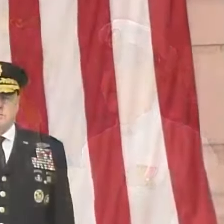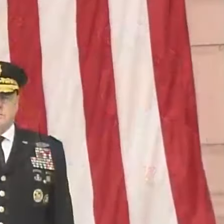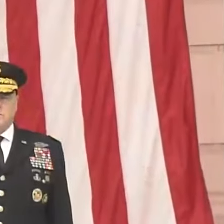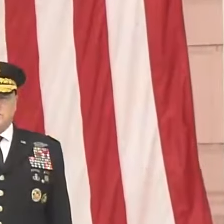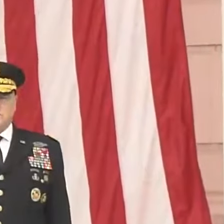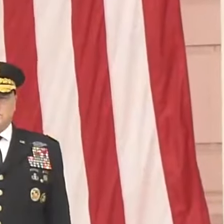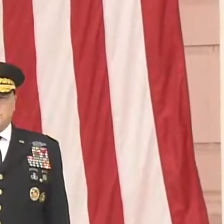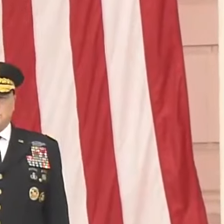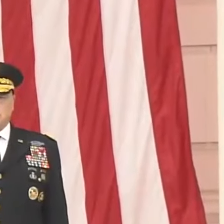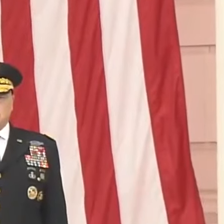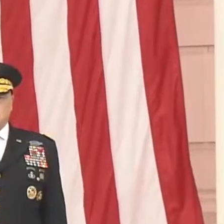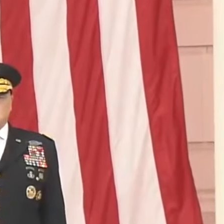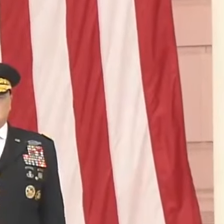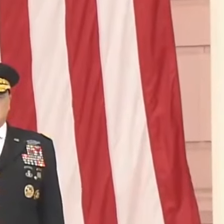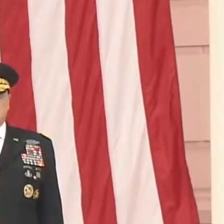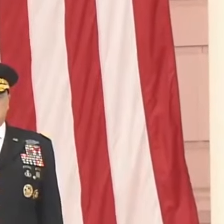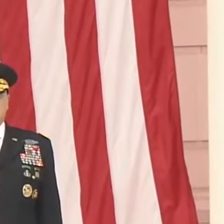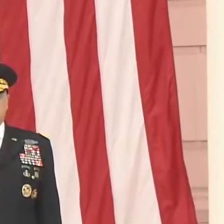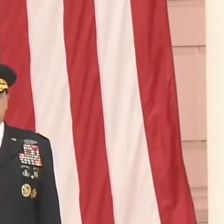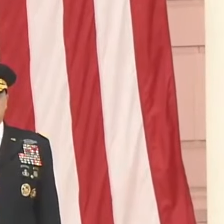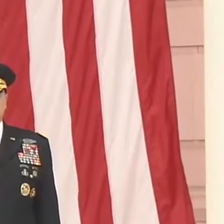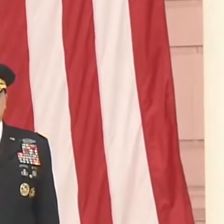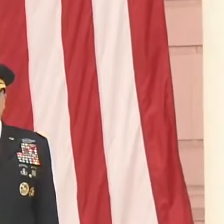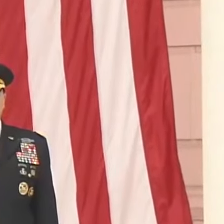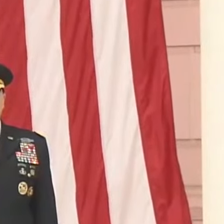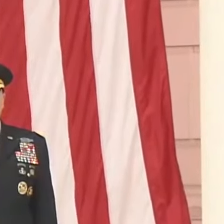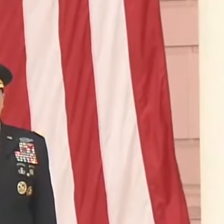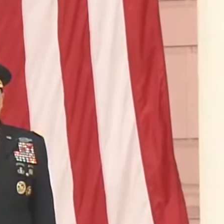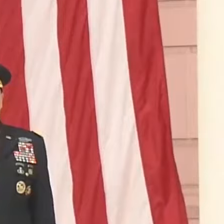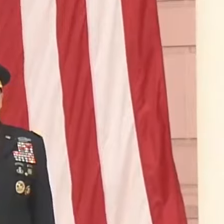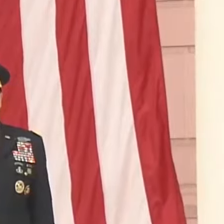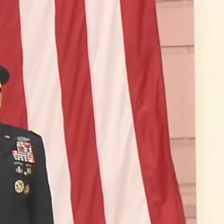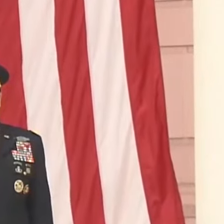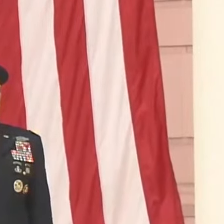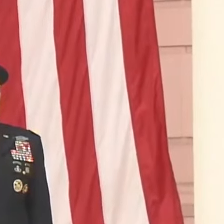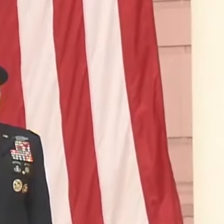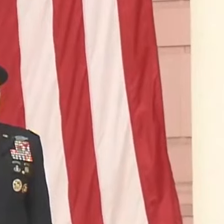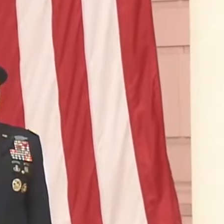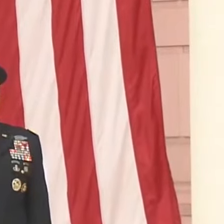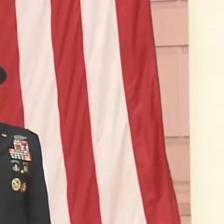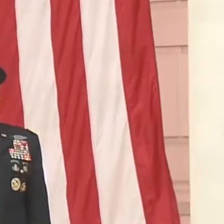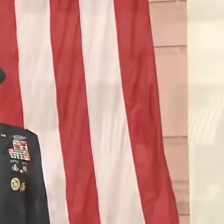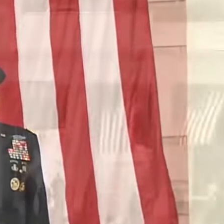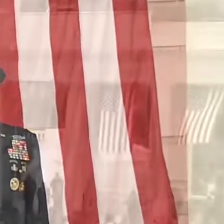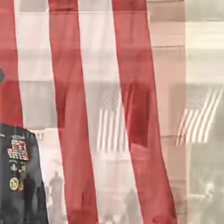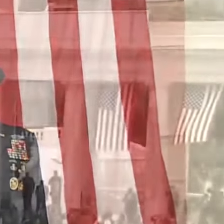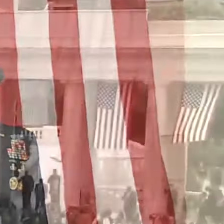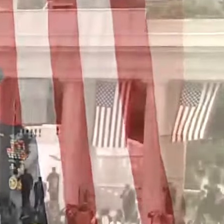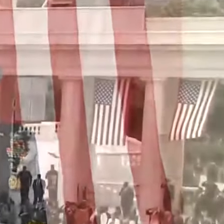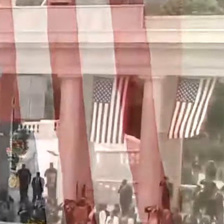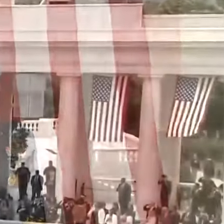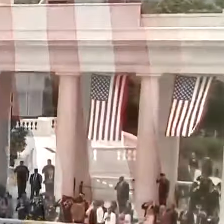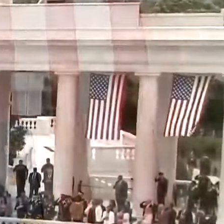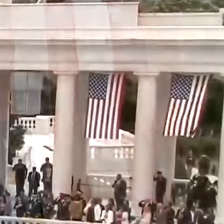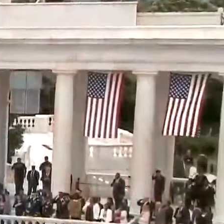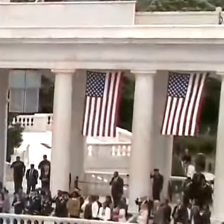and the home of the brave.